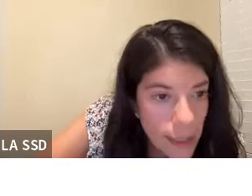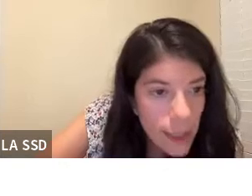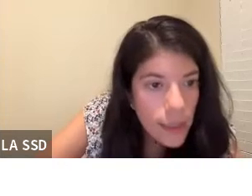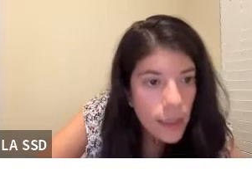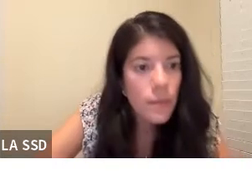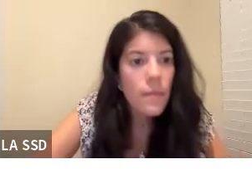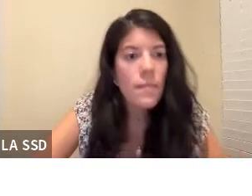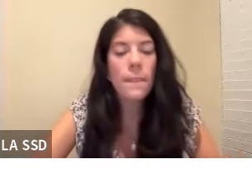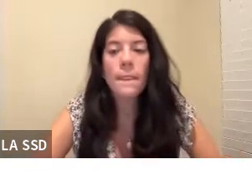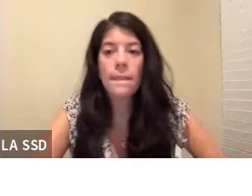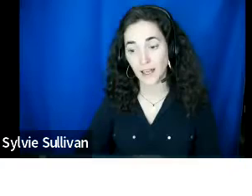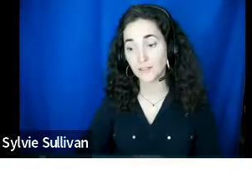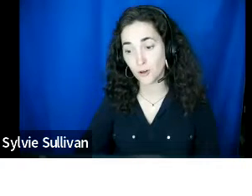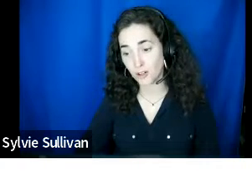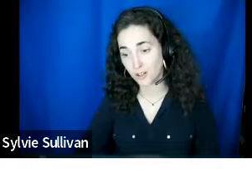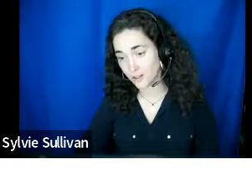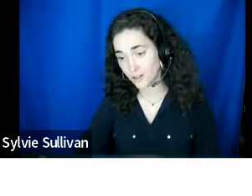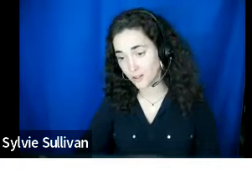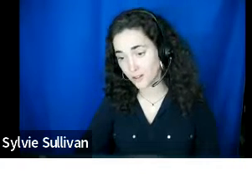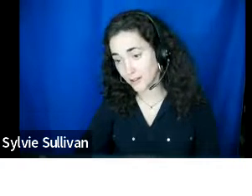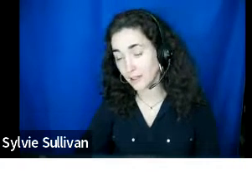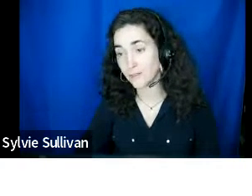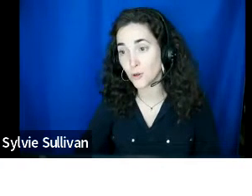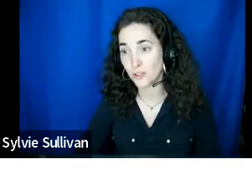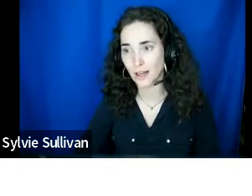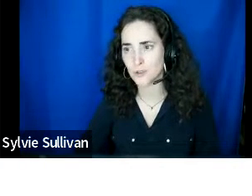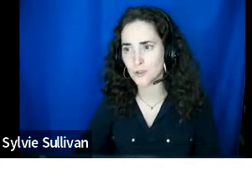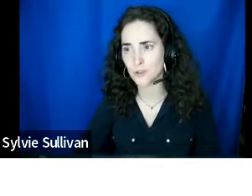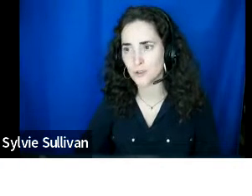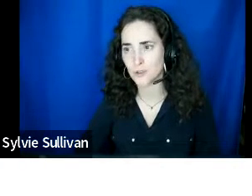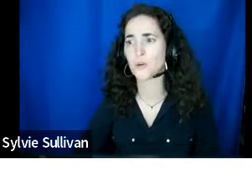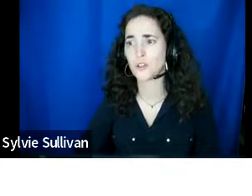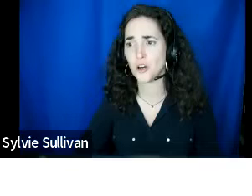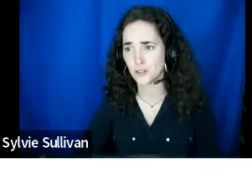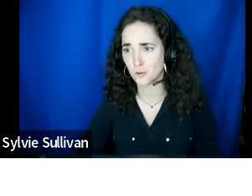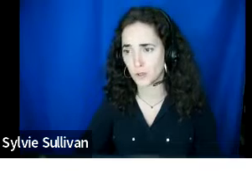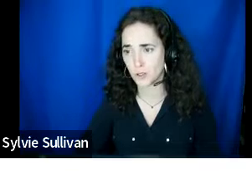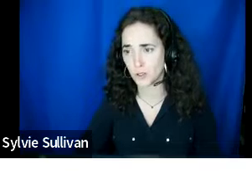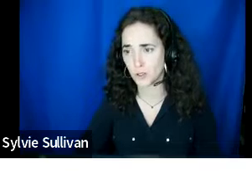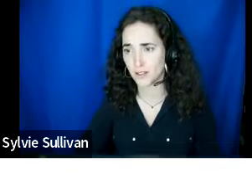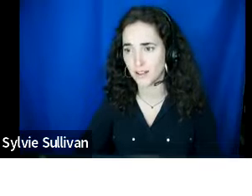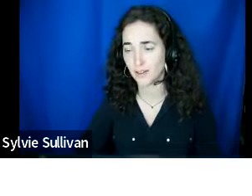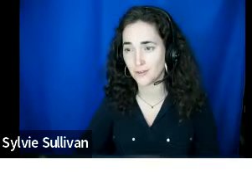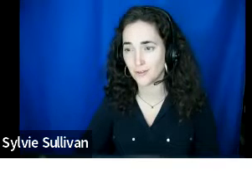Yes, that's it, California. Someone's asking about California, I'm Sure there are tons of resources.